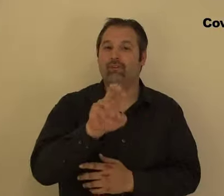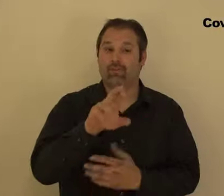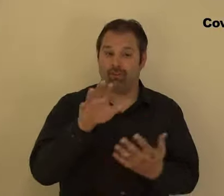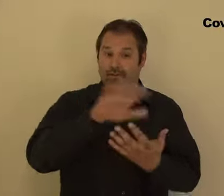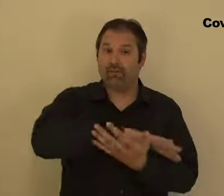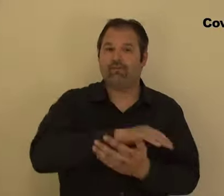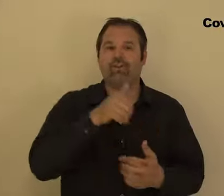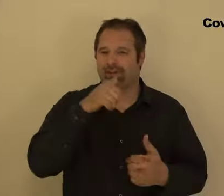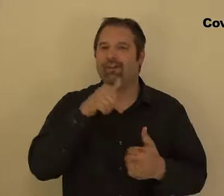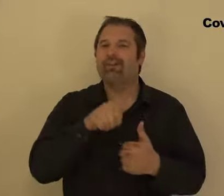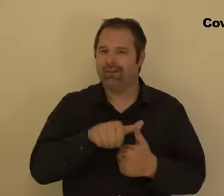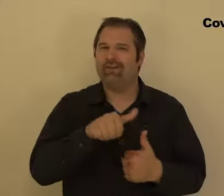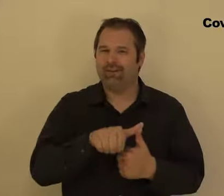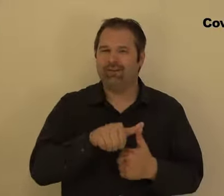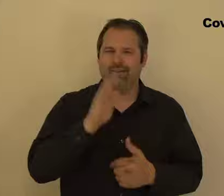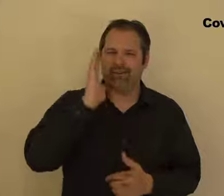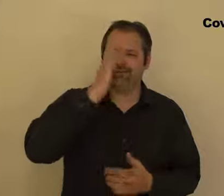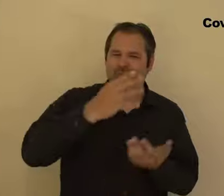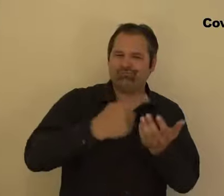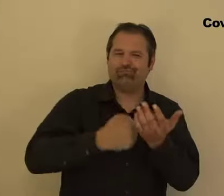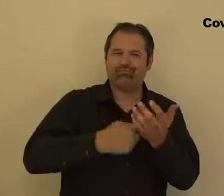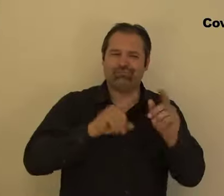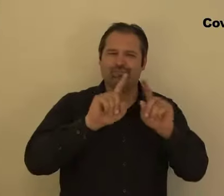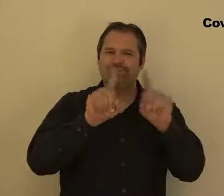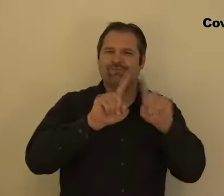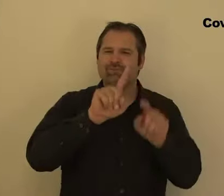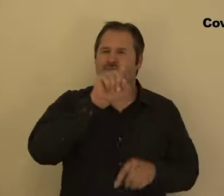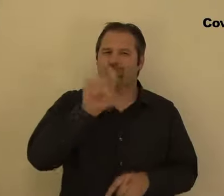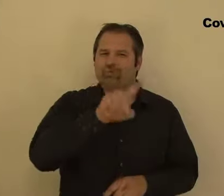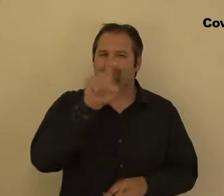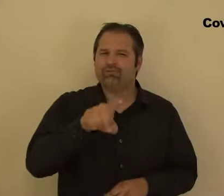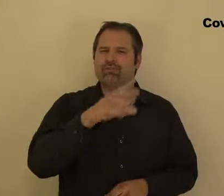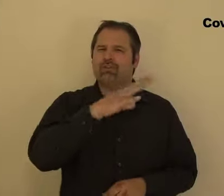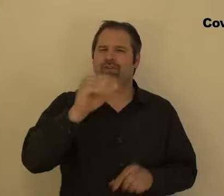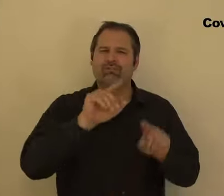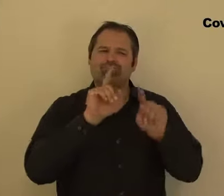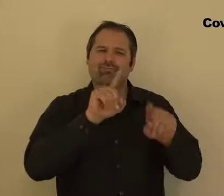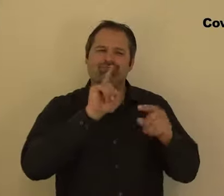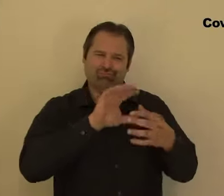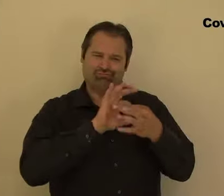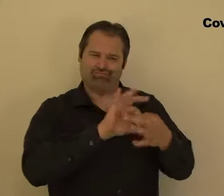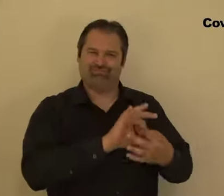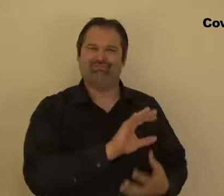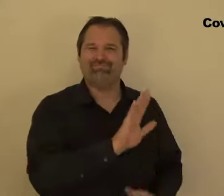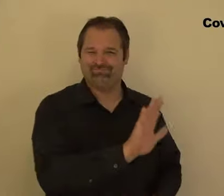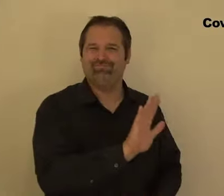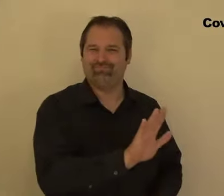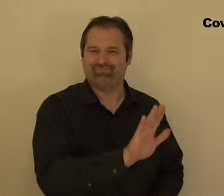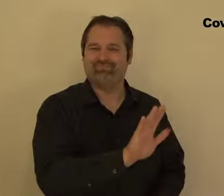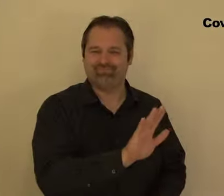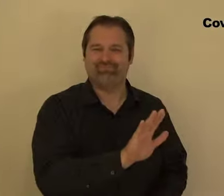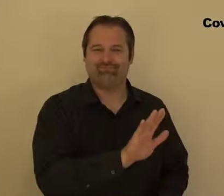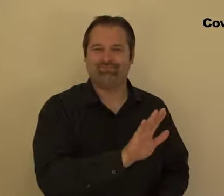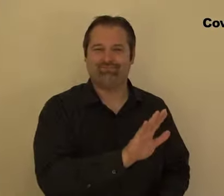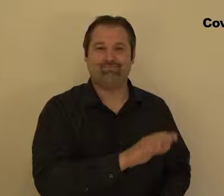Specifically, we will be looking at these three things.